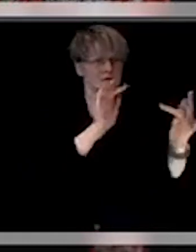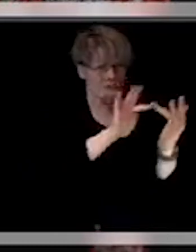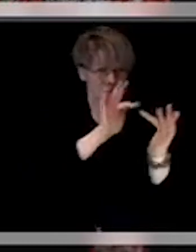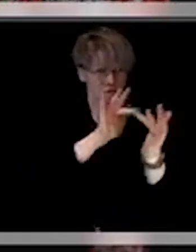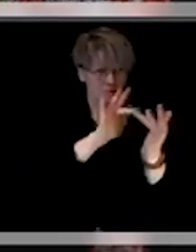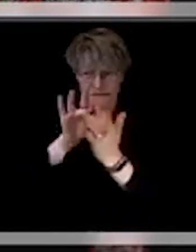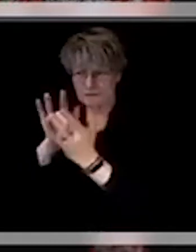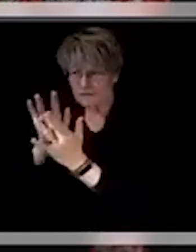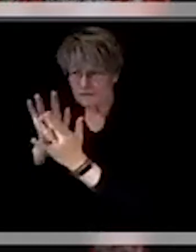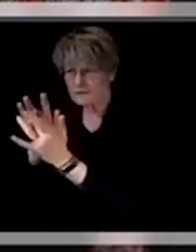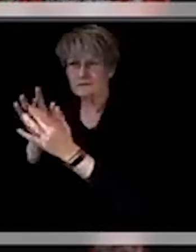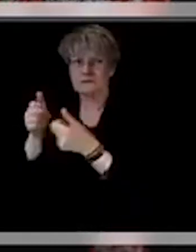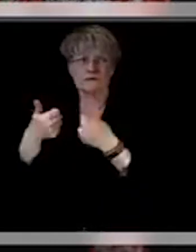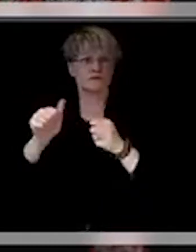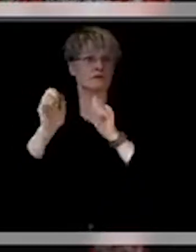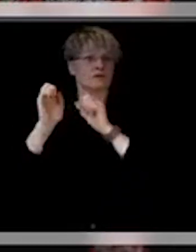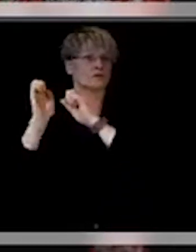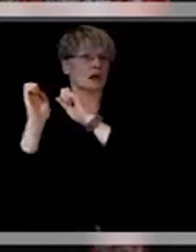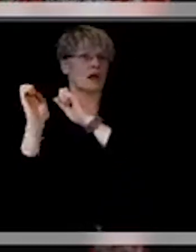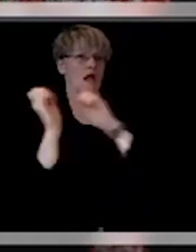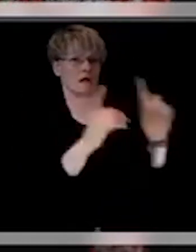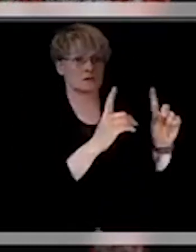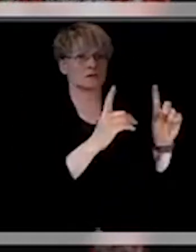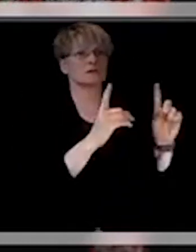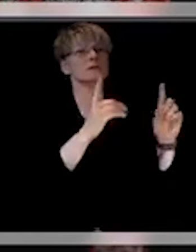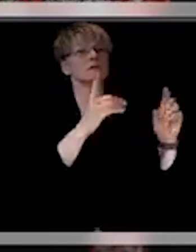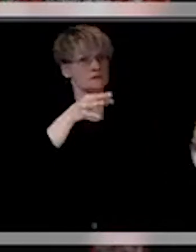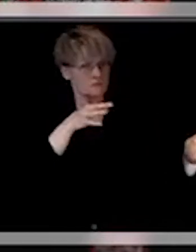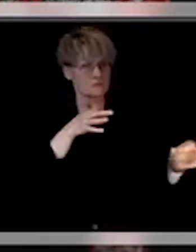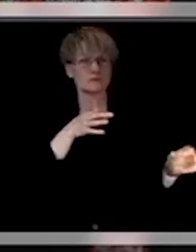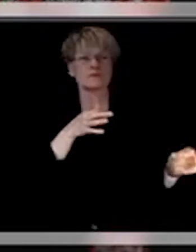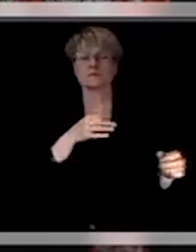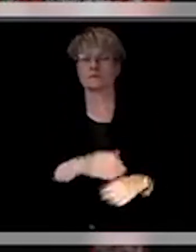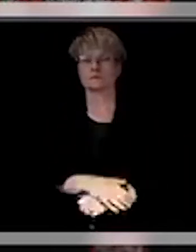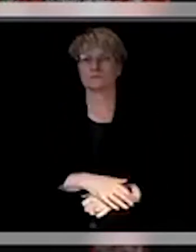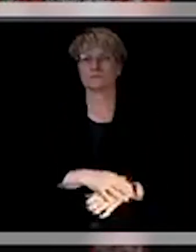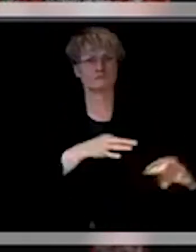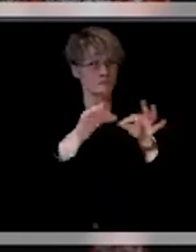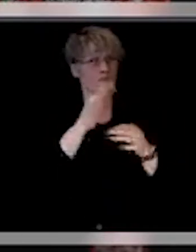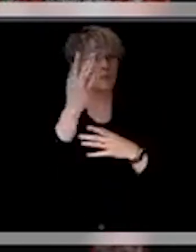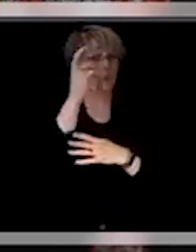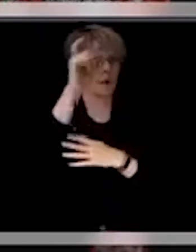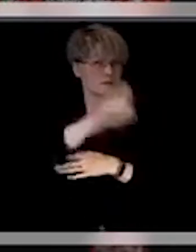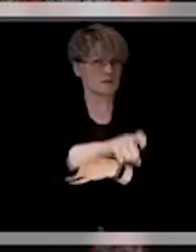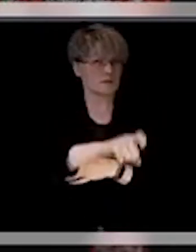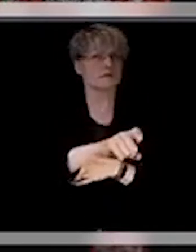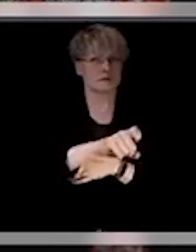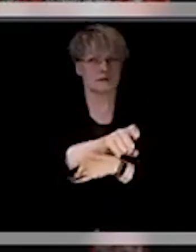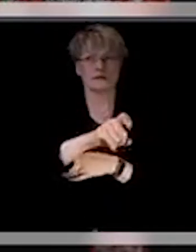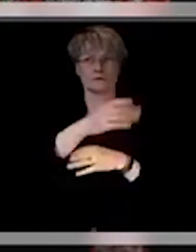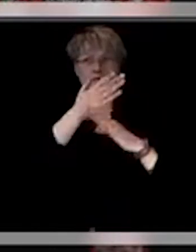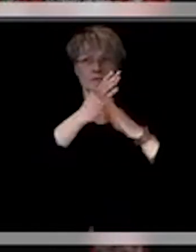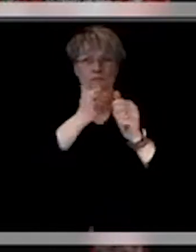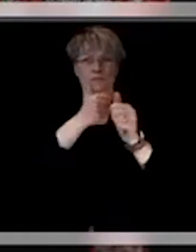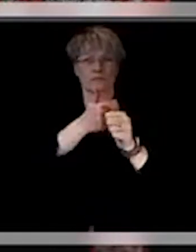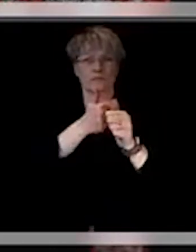you can publicize that that the patients out there are concerned when their physicians